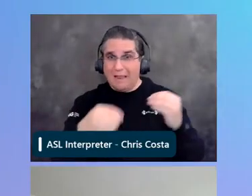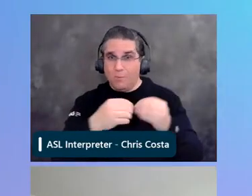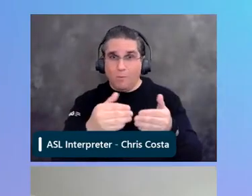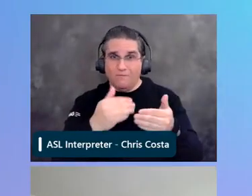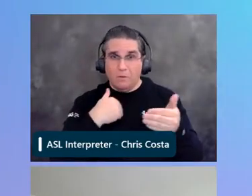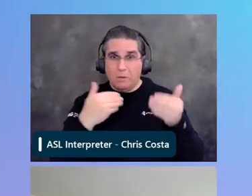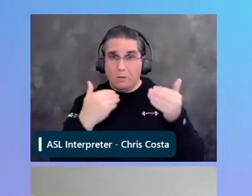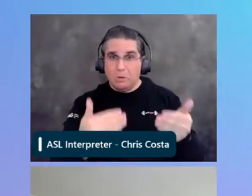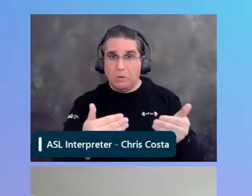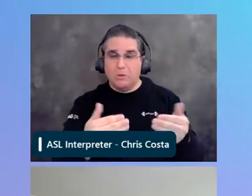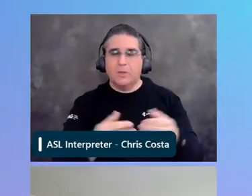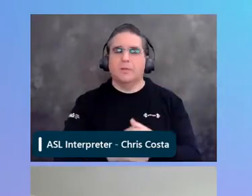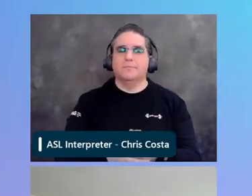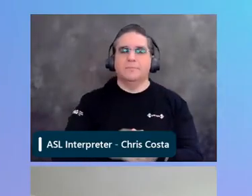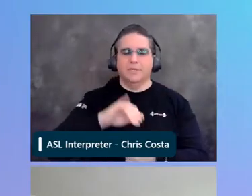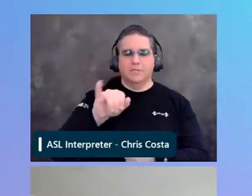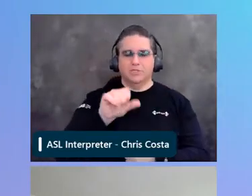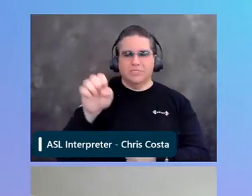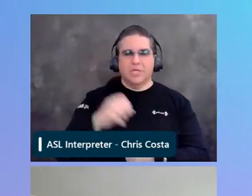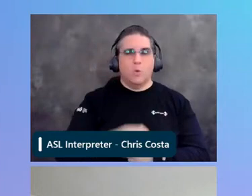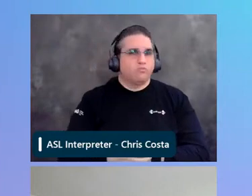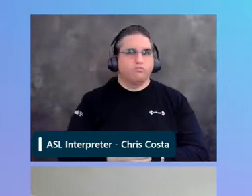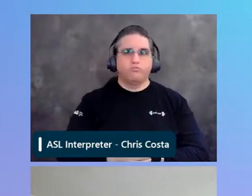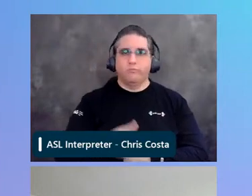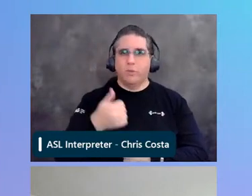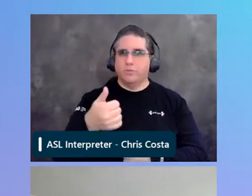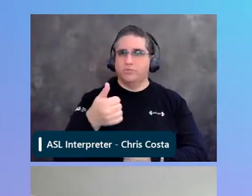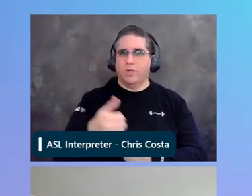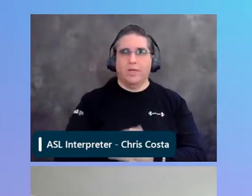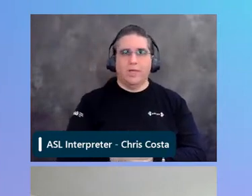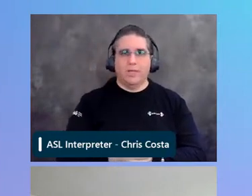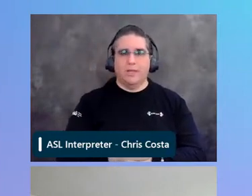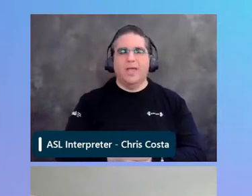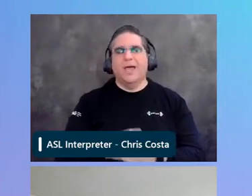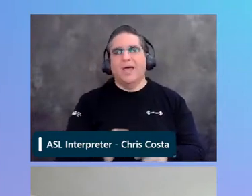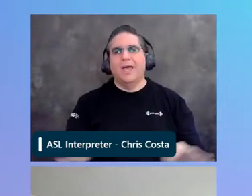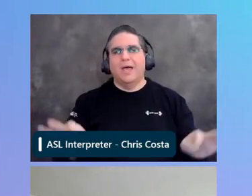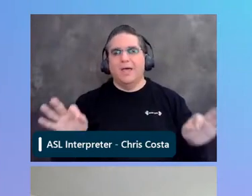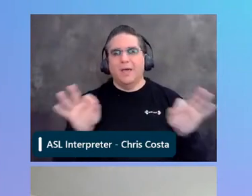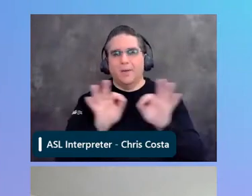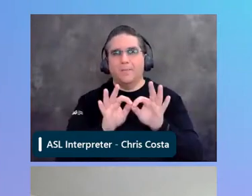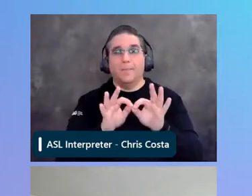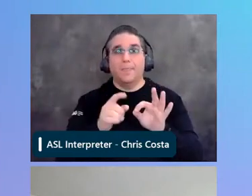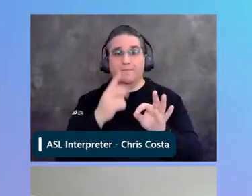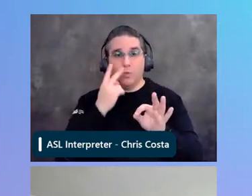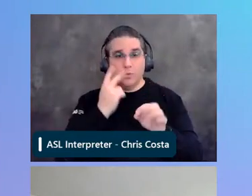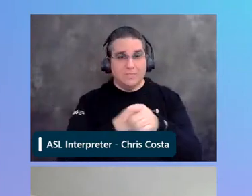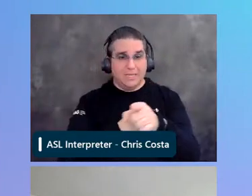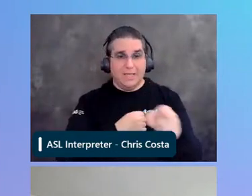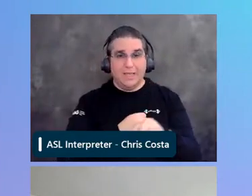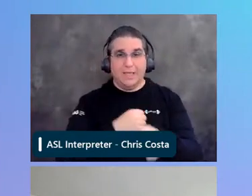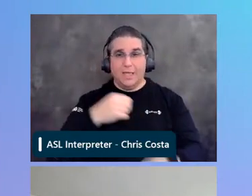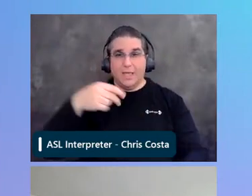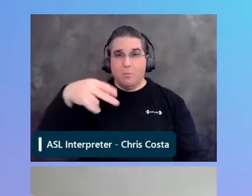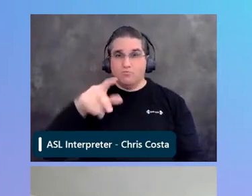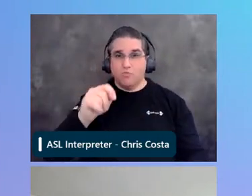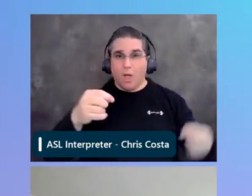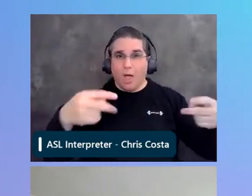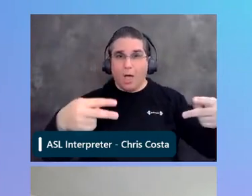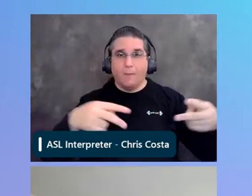was great. Uh, I think just calling out again that that, uh, any of the prompts that you see